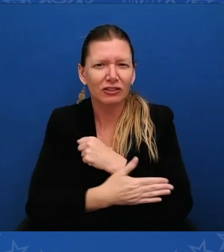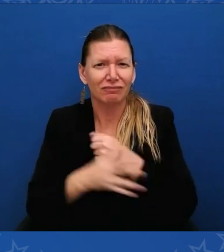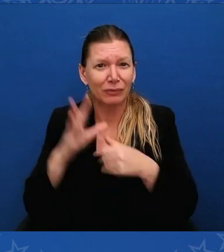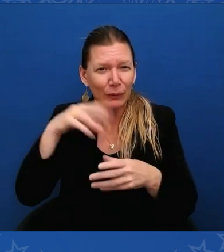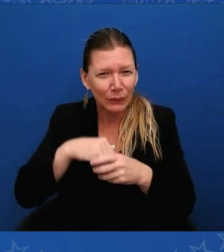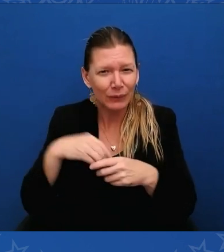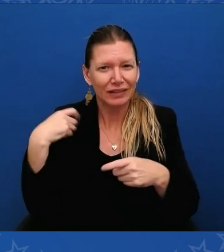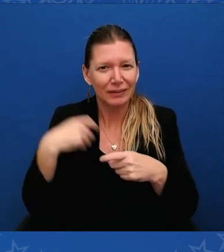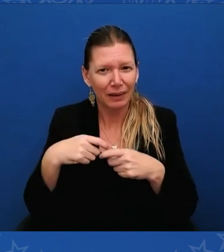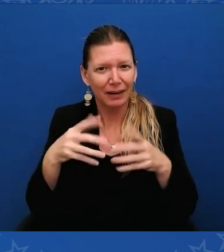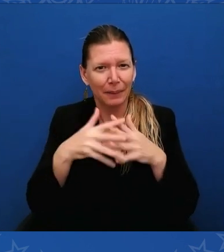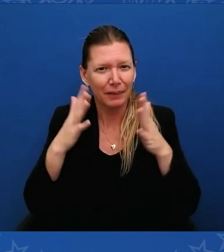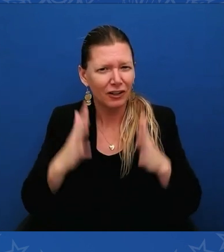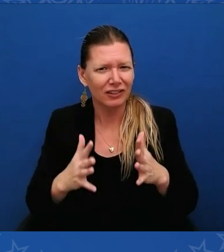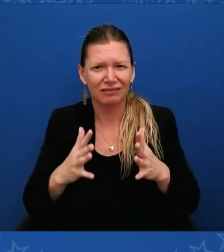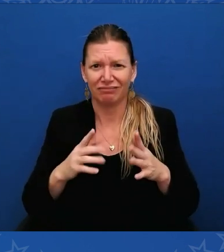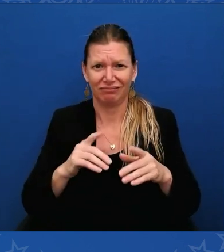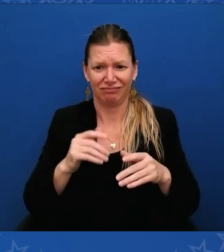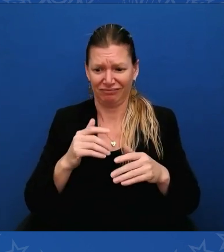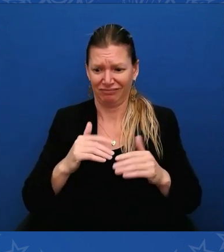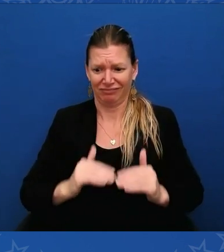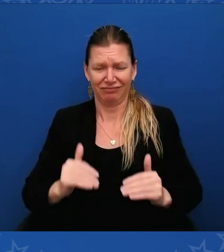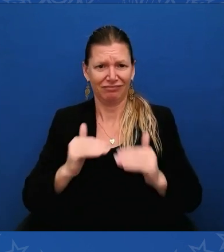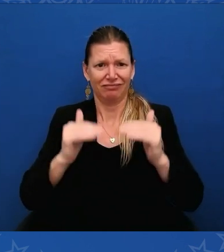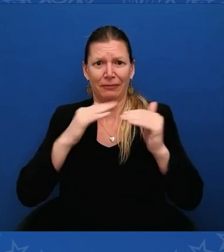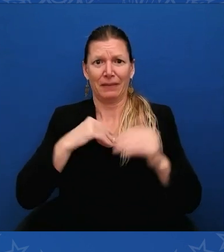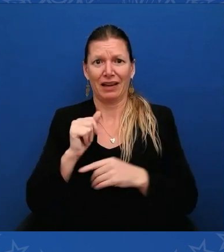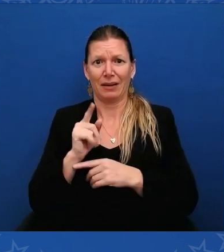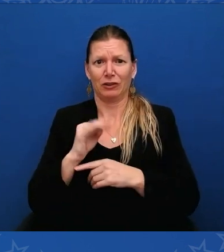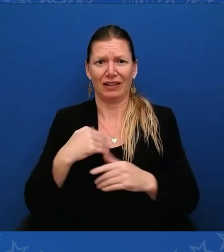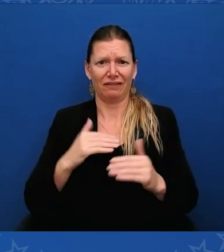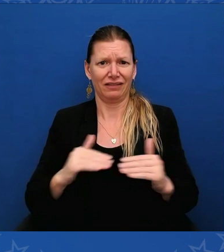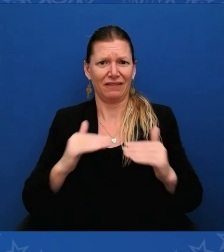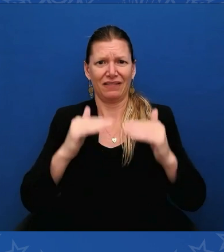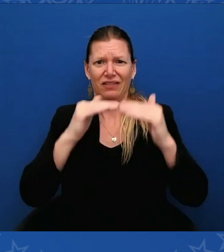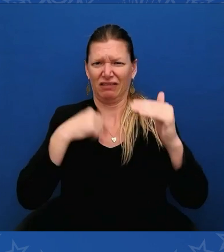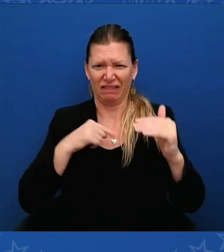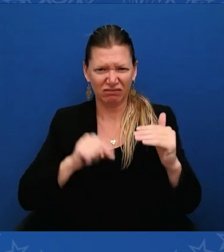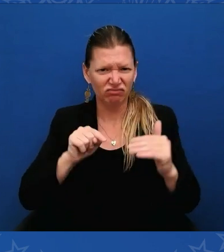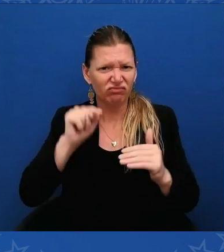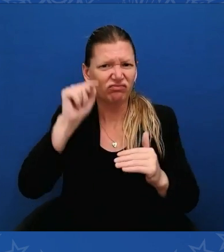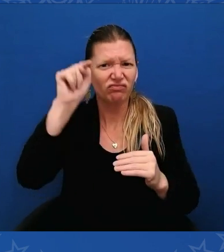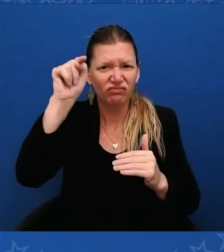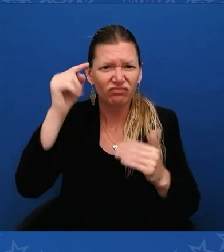Education Secretary Cardona -- ; Small Business -- Small Business Administrator Guzman.